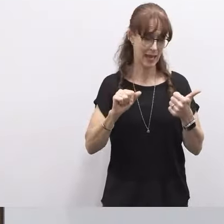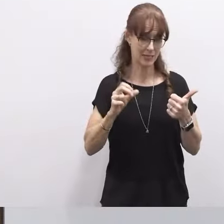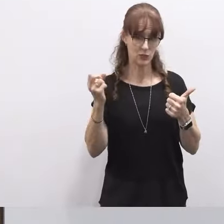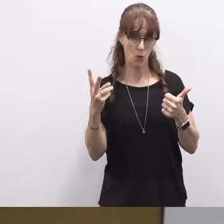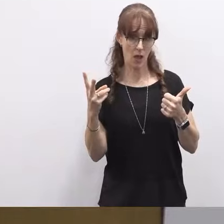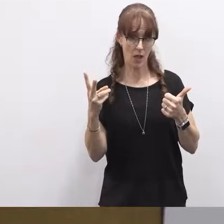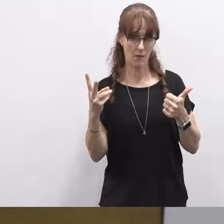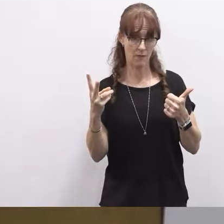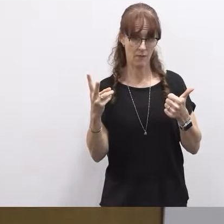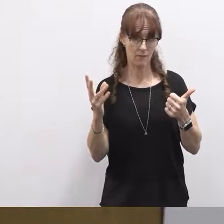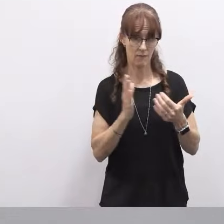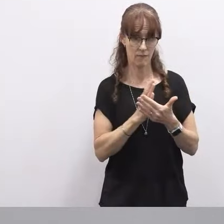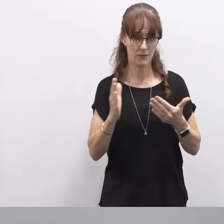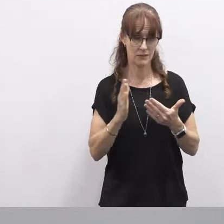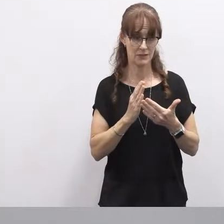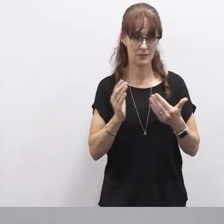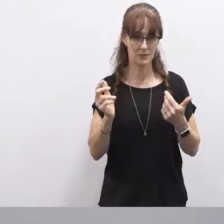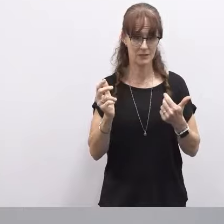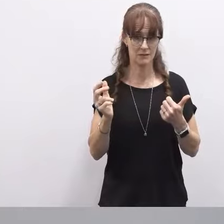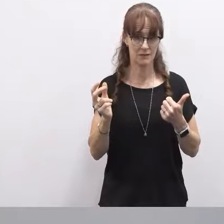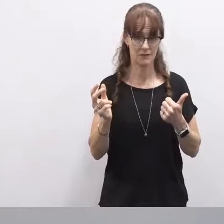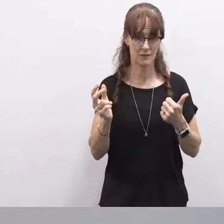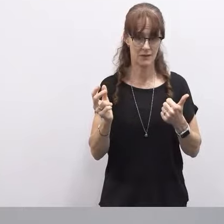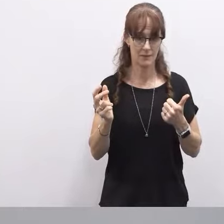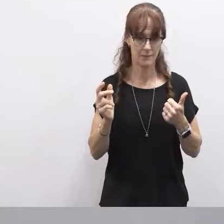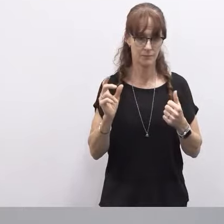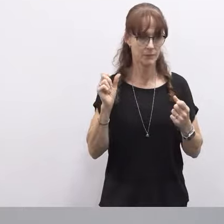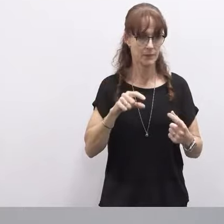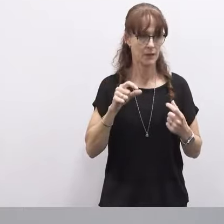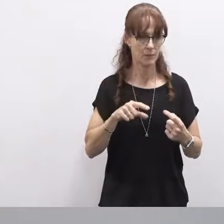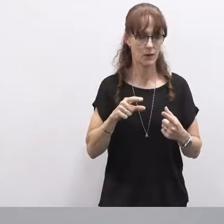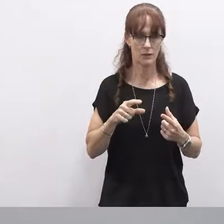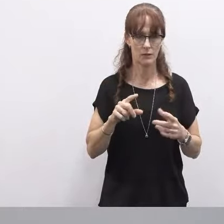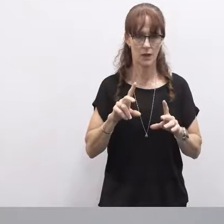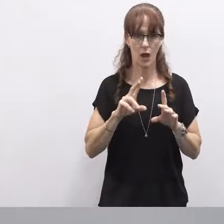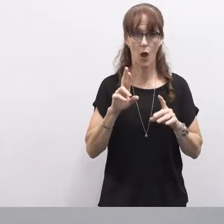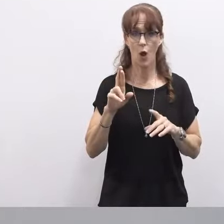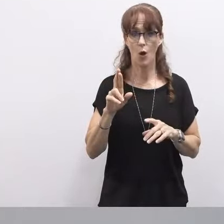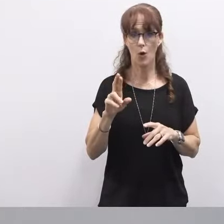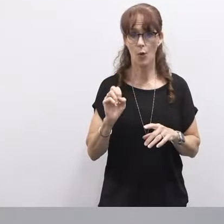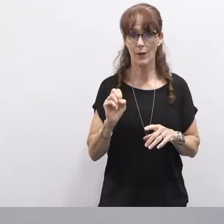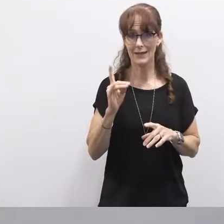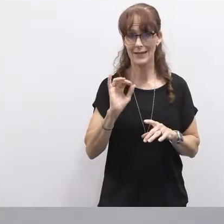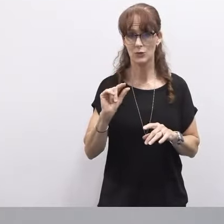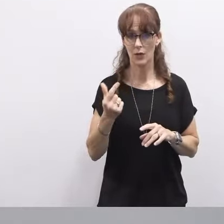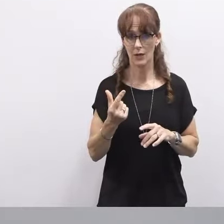And you can also provide some input on our redistricting efforts this Tuesday.